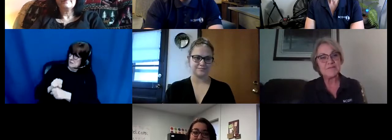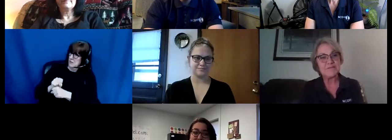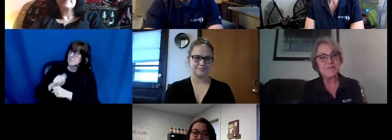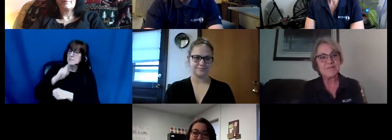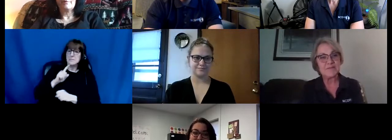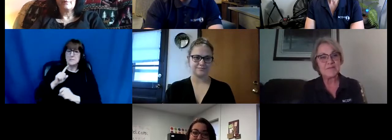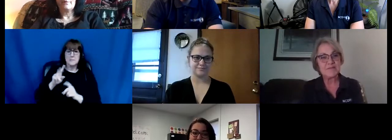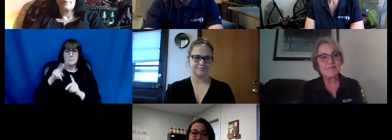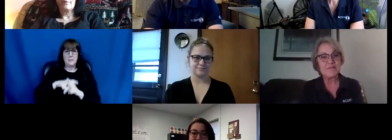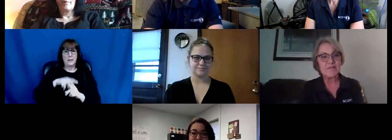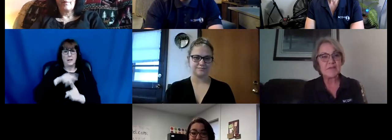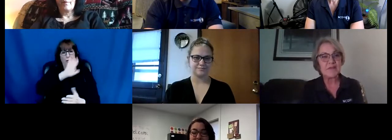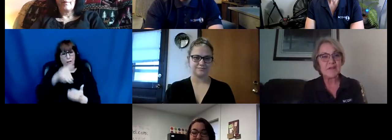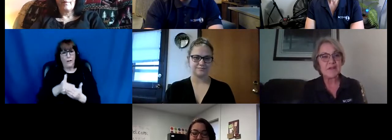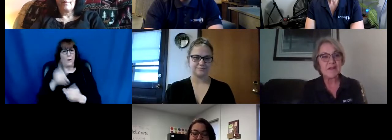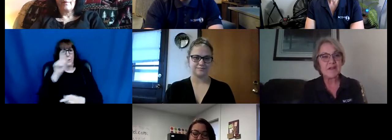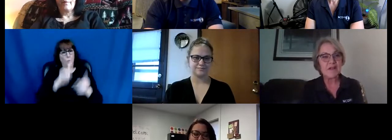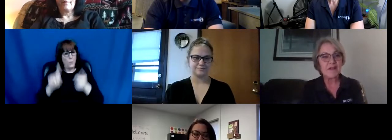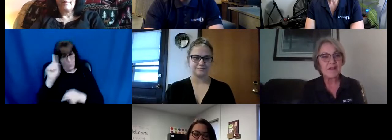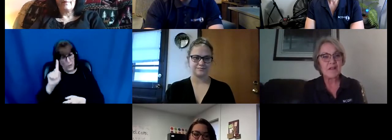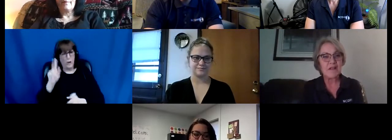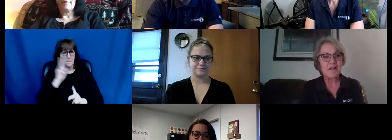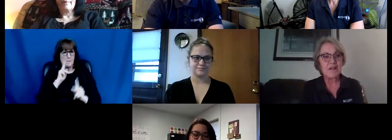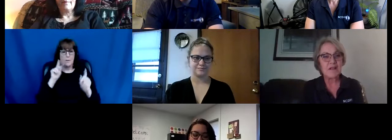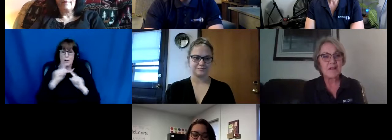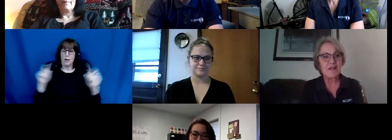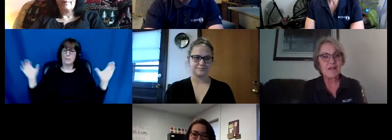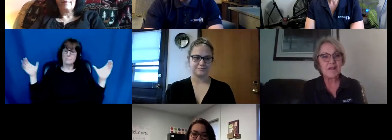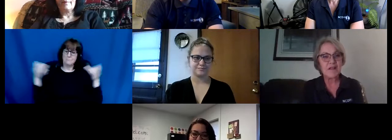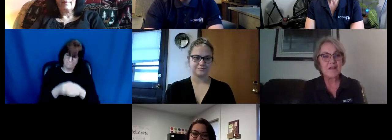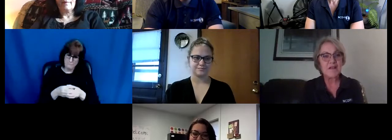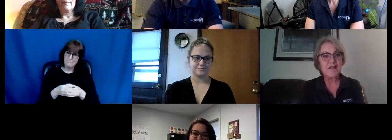ones where you would have people get together but um my family always invited in other folks